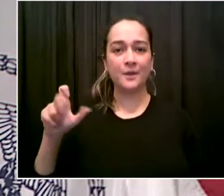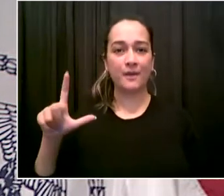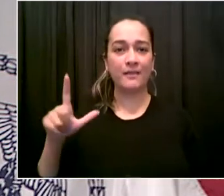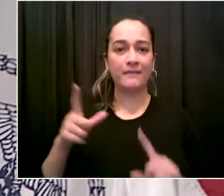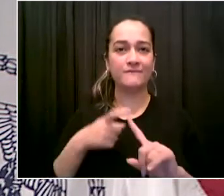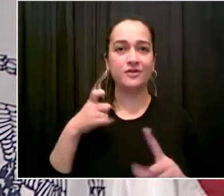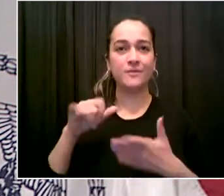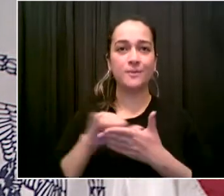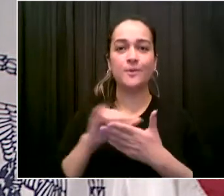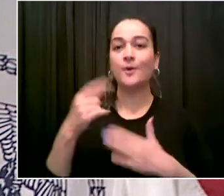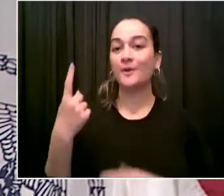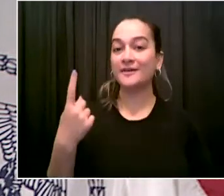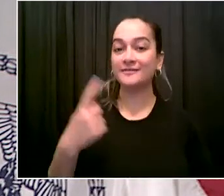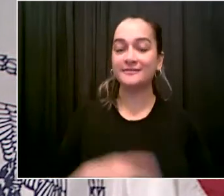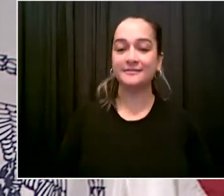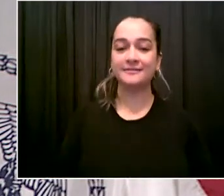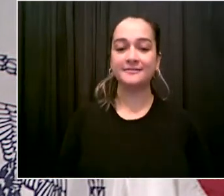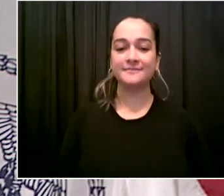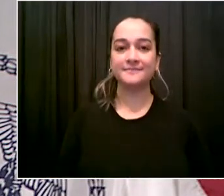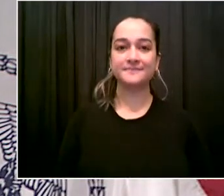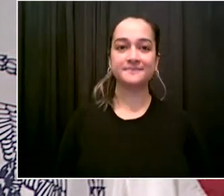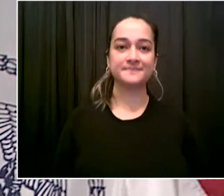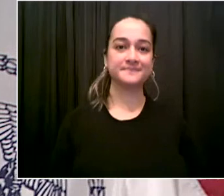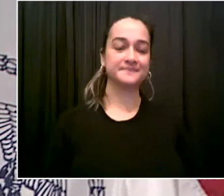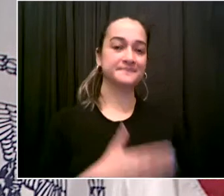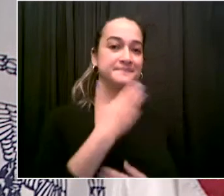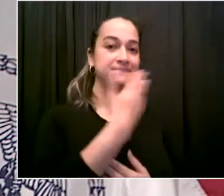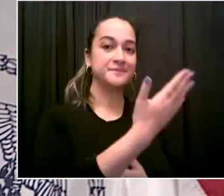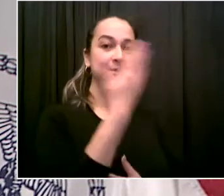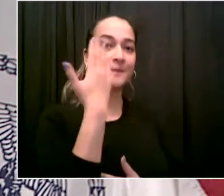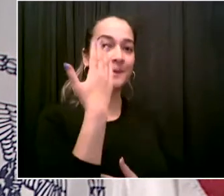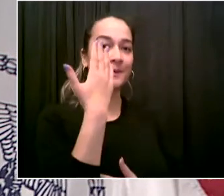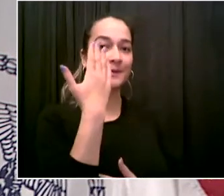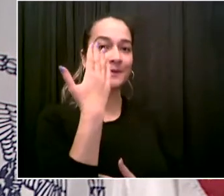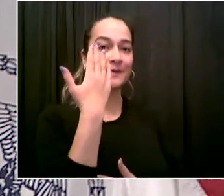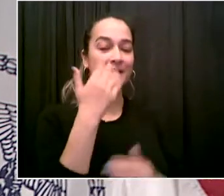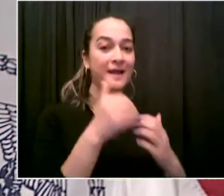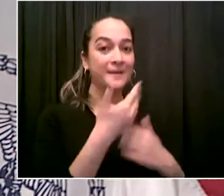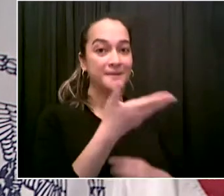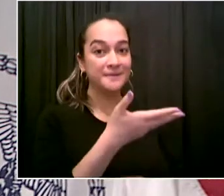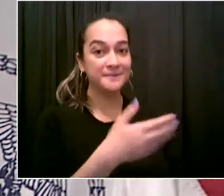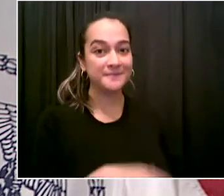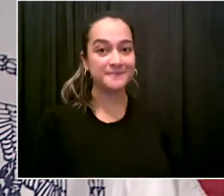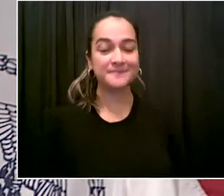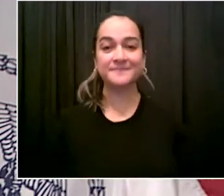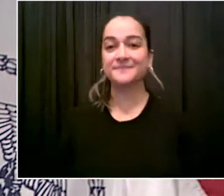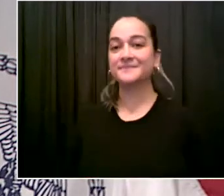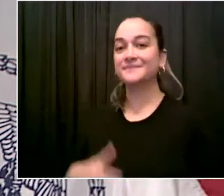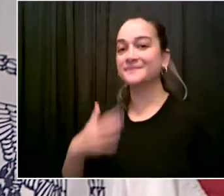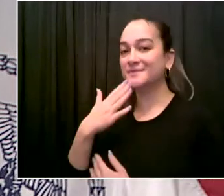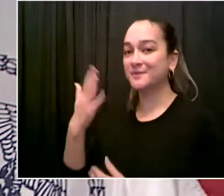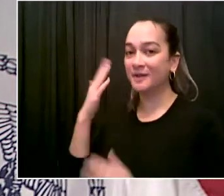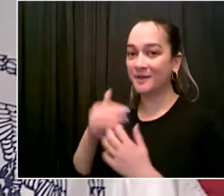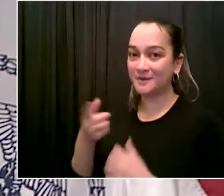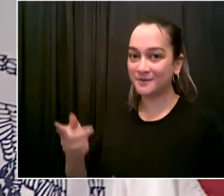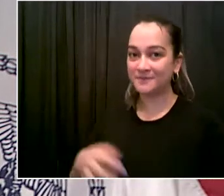JUAN MANUEL FROM NY 1 Reporter: MR. MAYOR, HOW ARE YOU DOING?